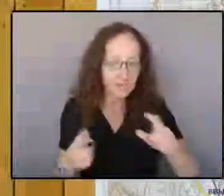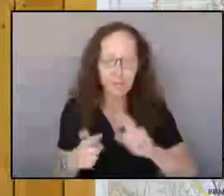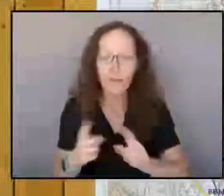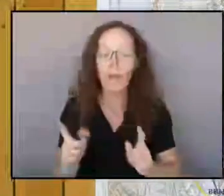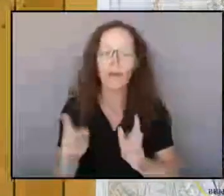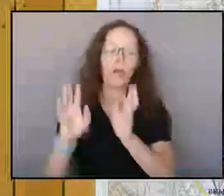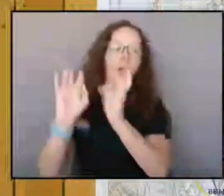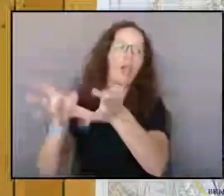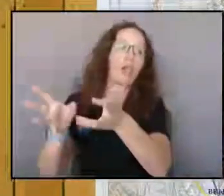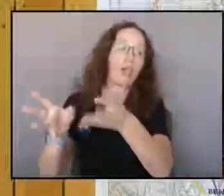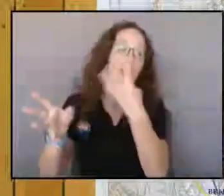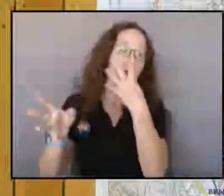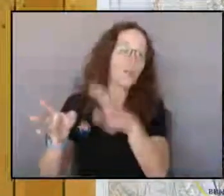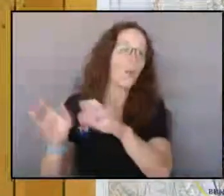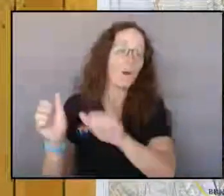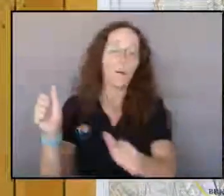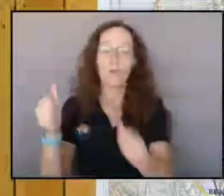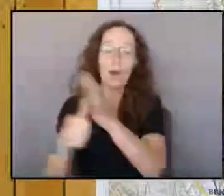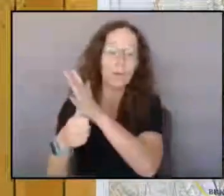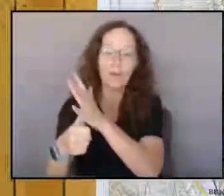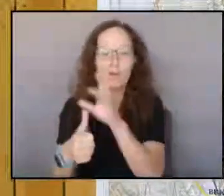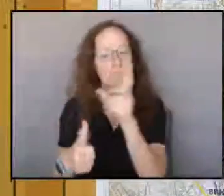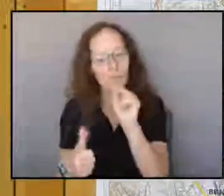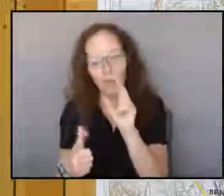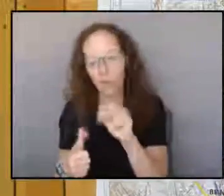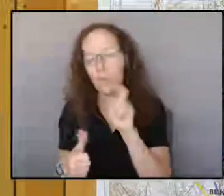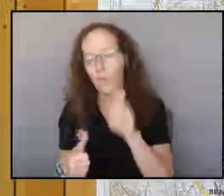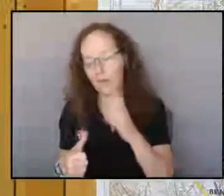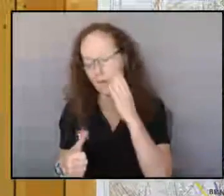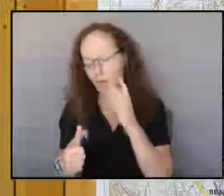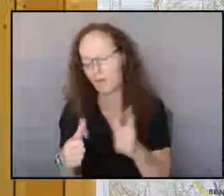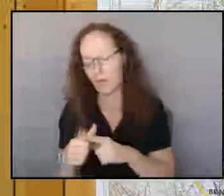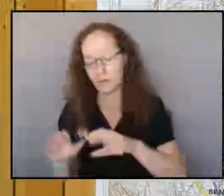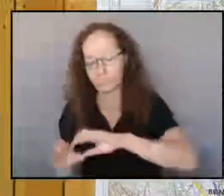YELLOW LINES ARE OUR CONTINGENCIES. IF THE FIRE WAS